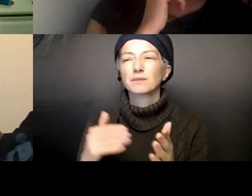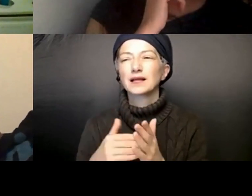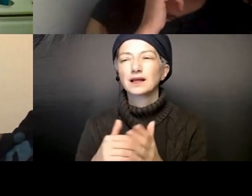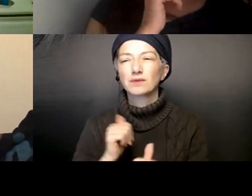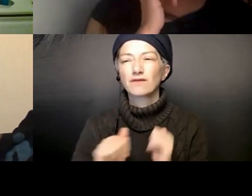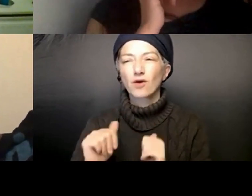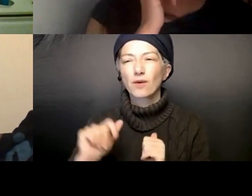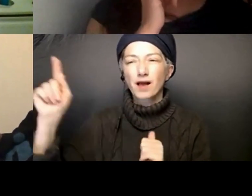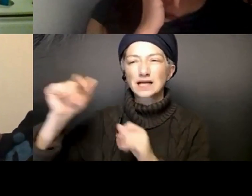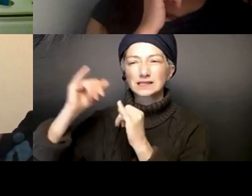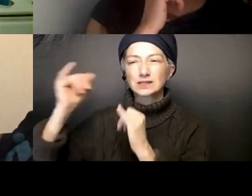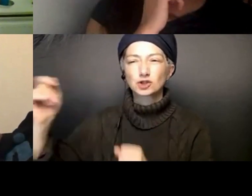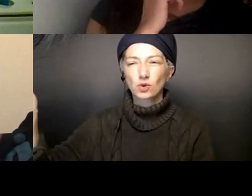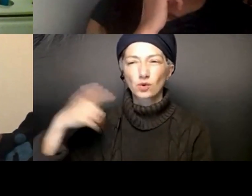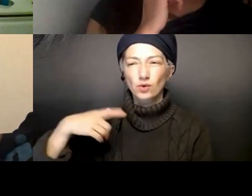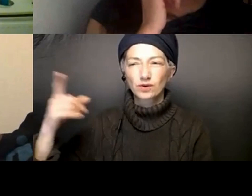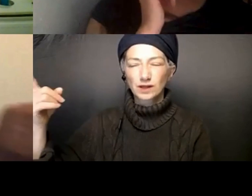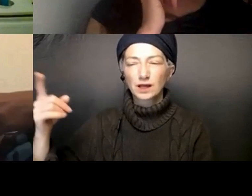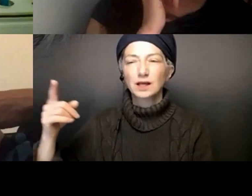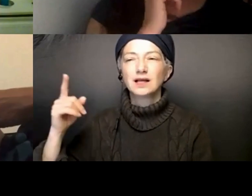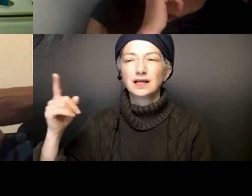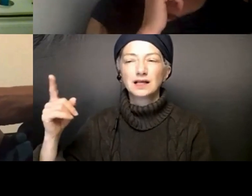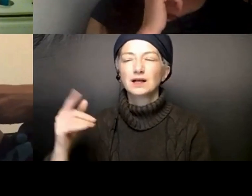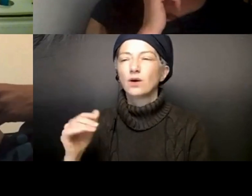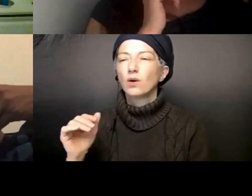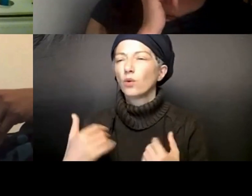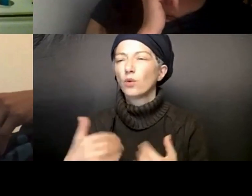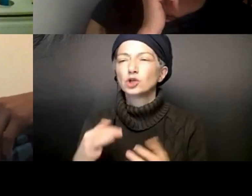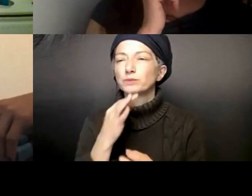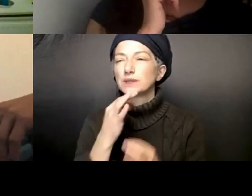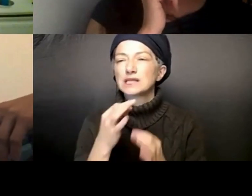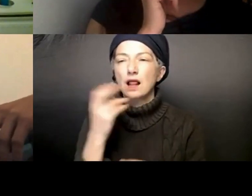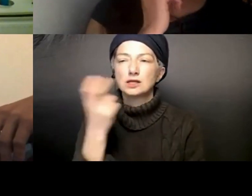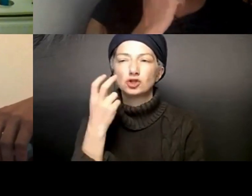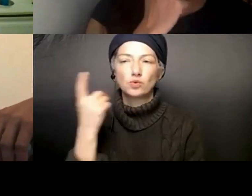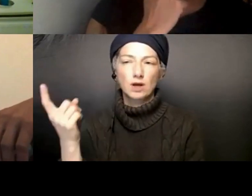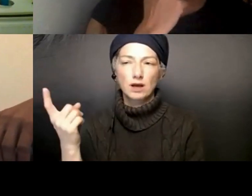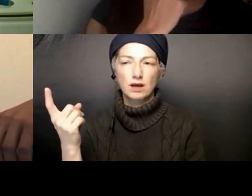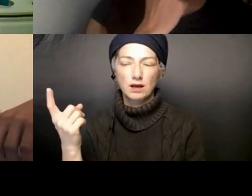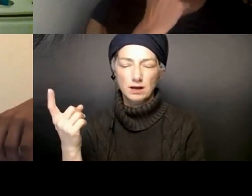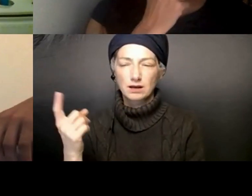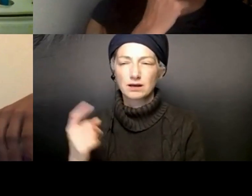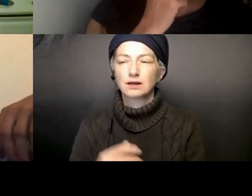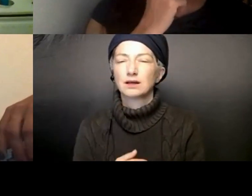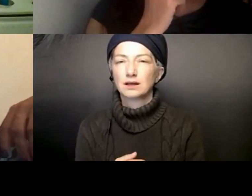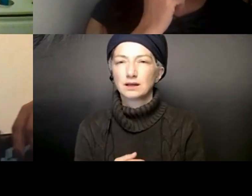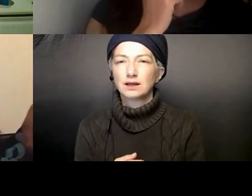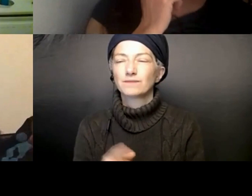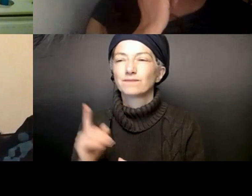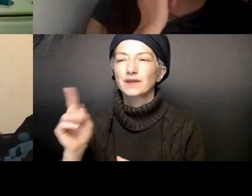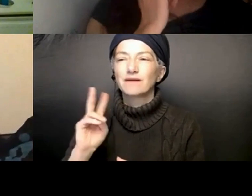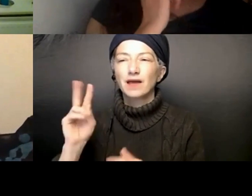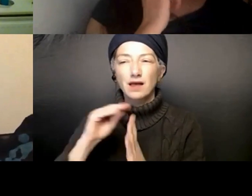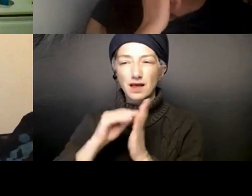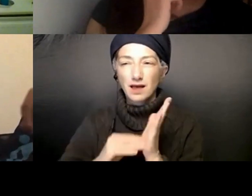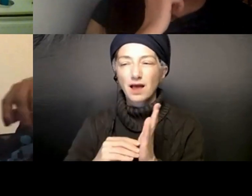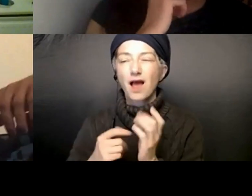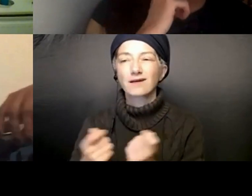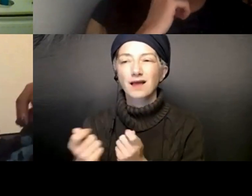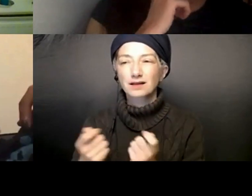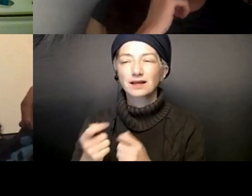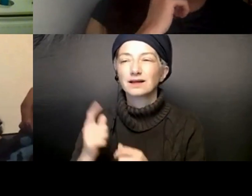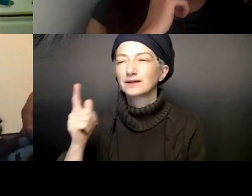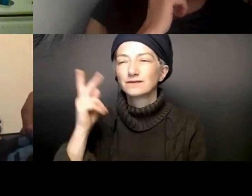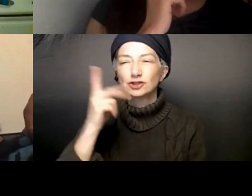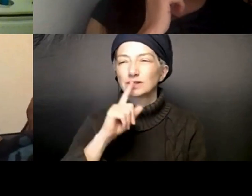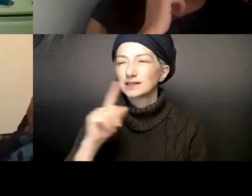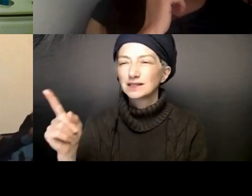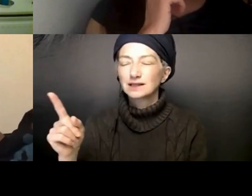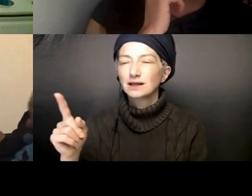Often the call is way too specific since casting agents don't understand the extent of lack of access to training.